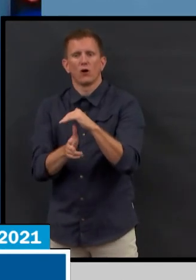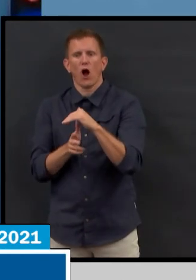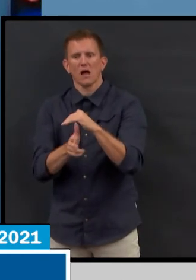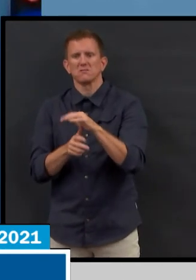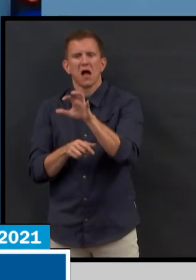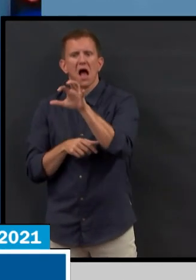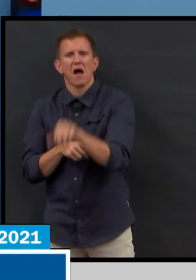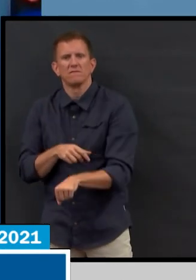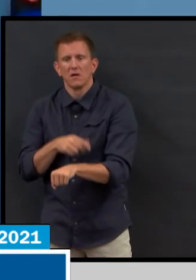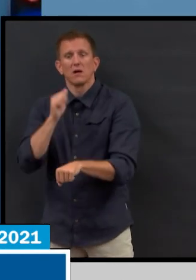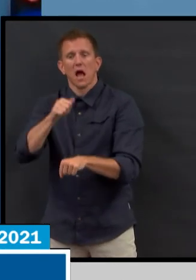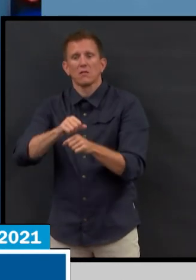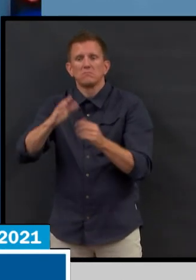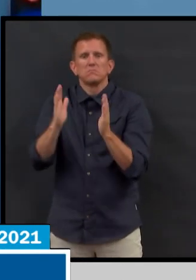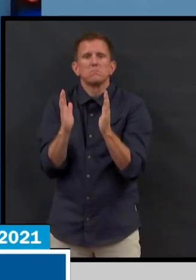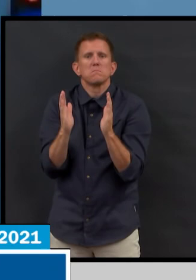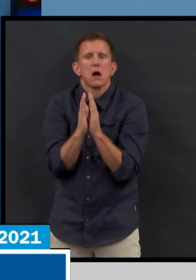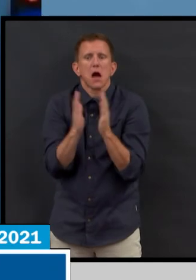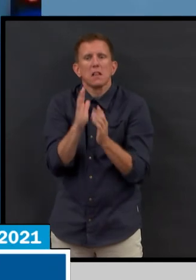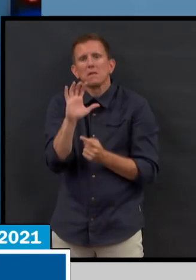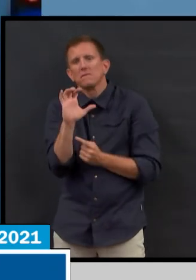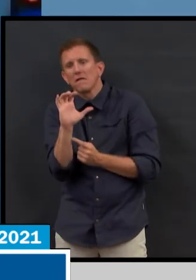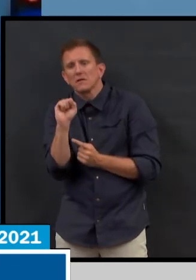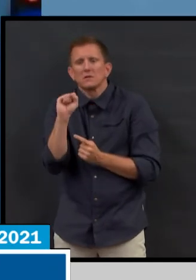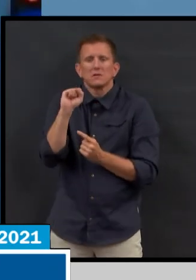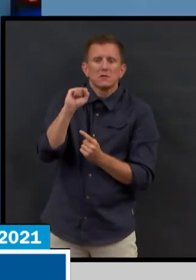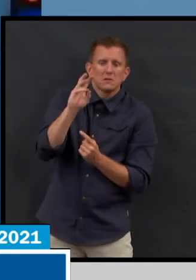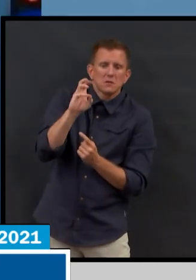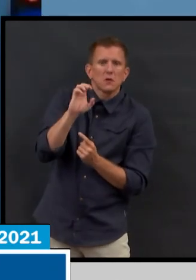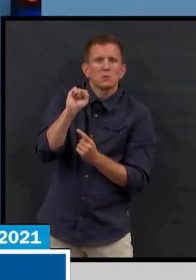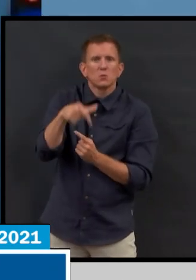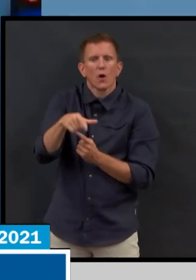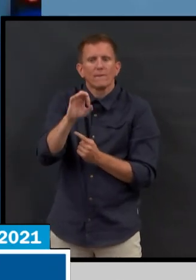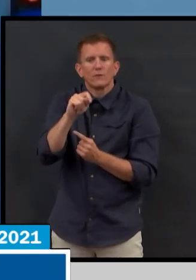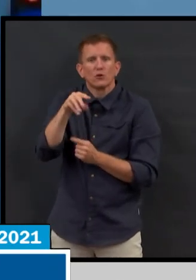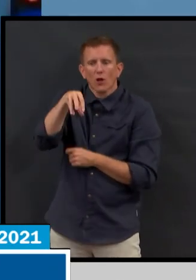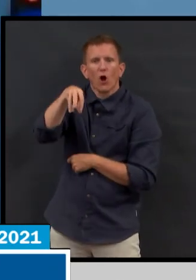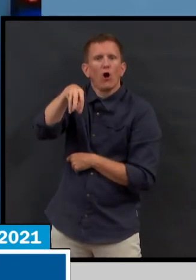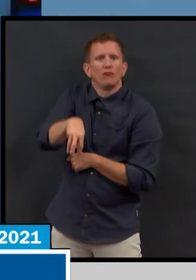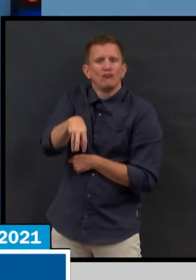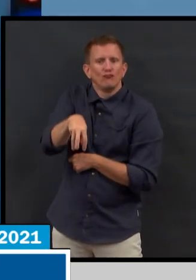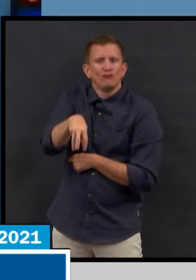unit there or you can possibly build something on top of your garage so it does two things one it